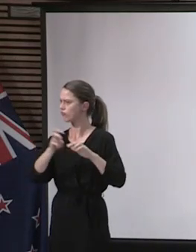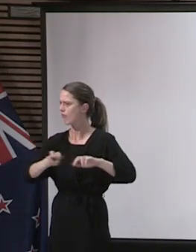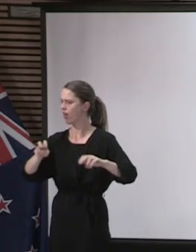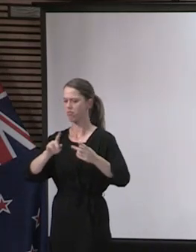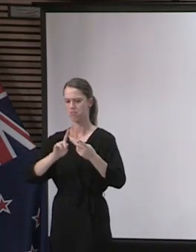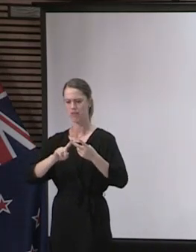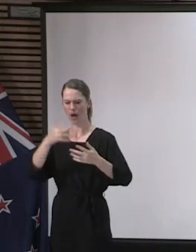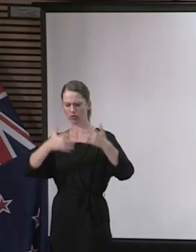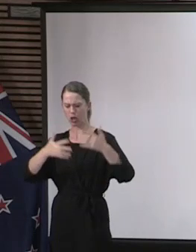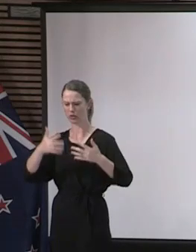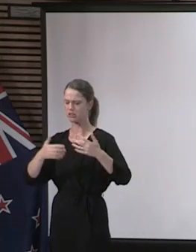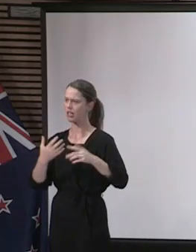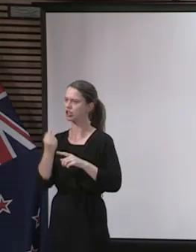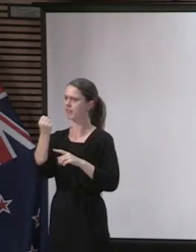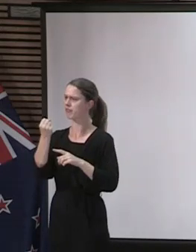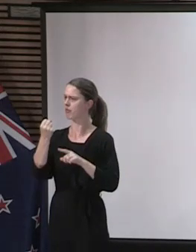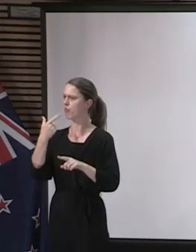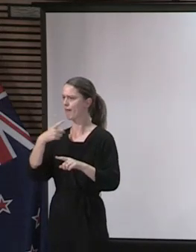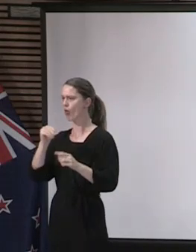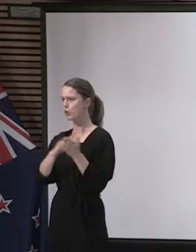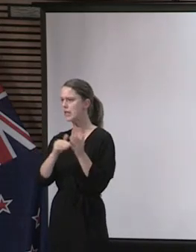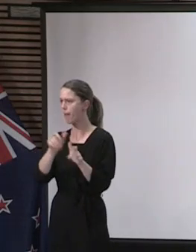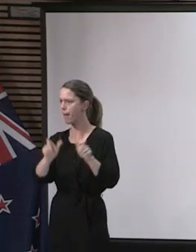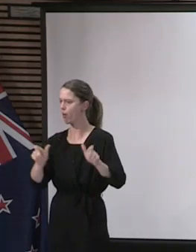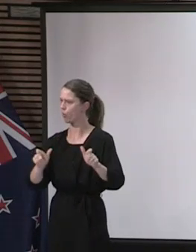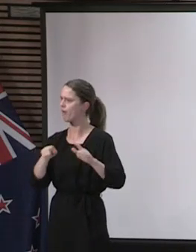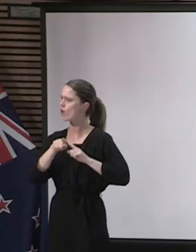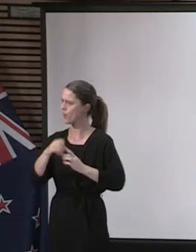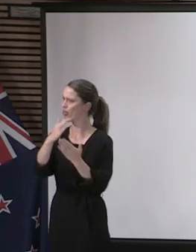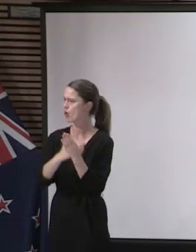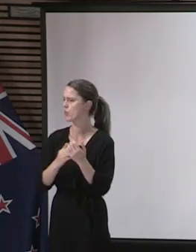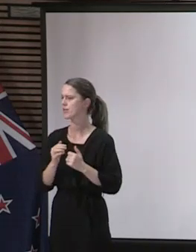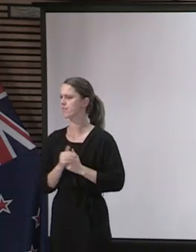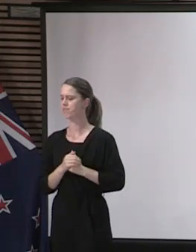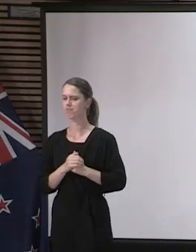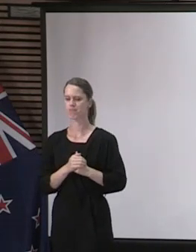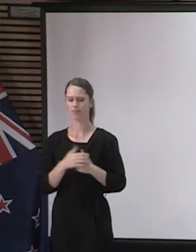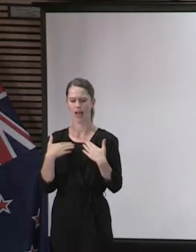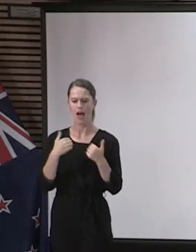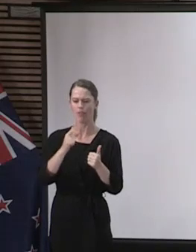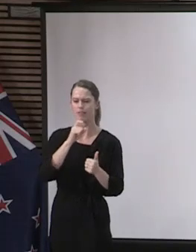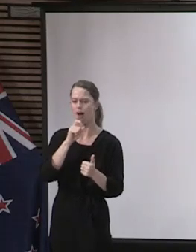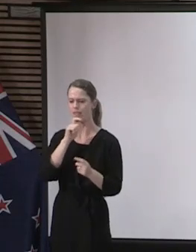they have all been achieved because of the actions of New Zealanders. So when I read out